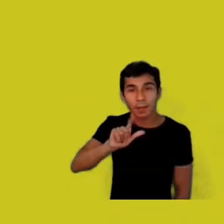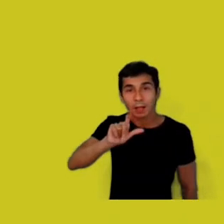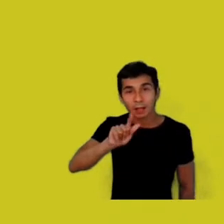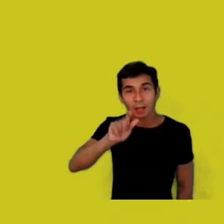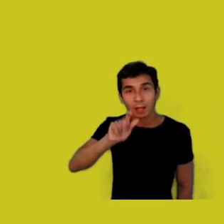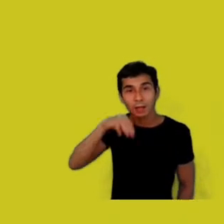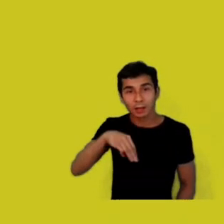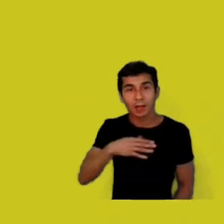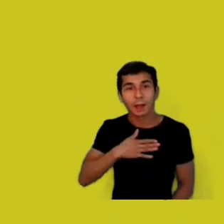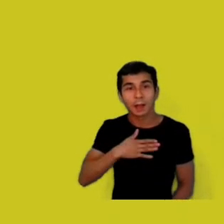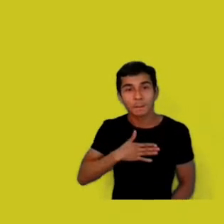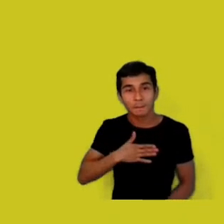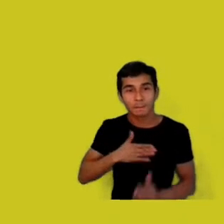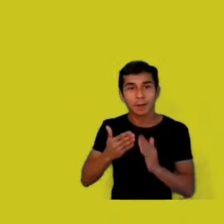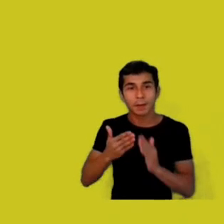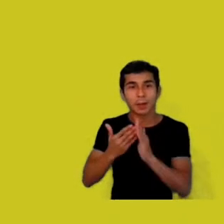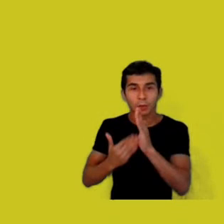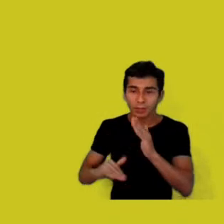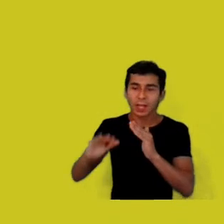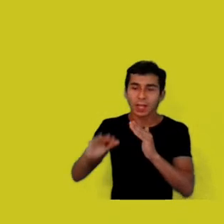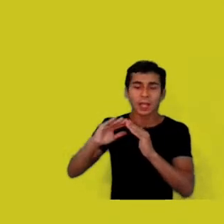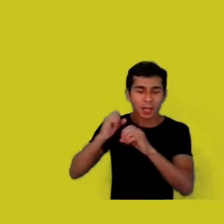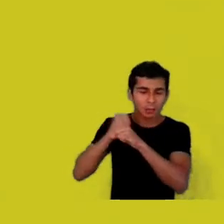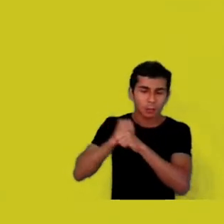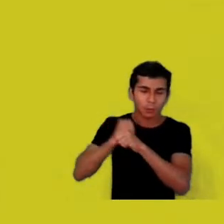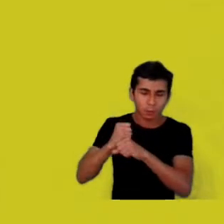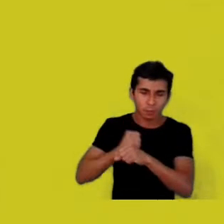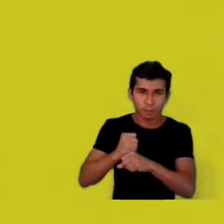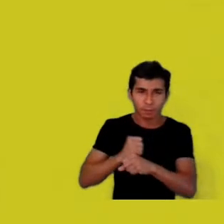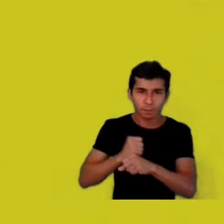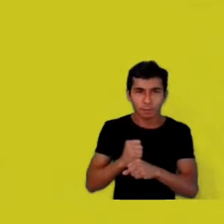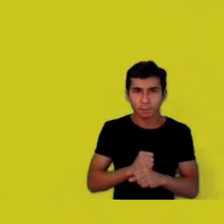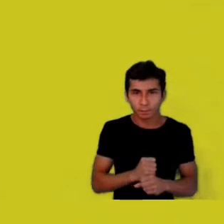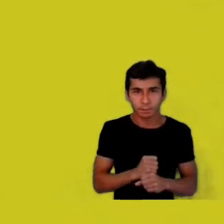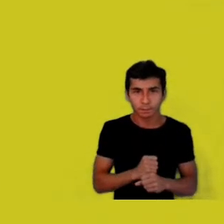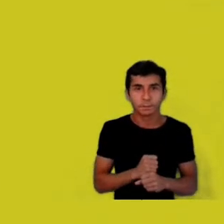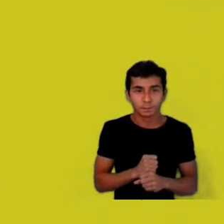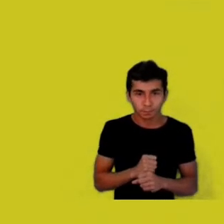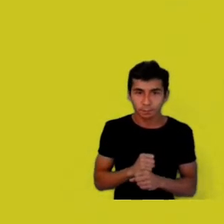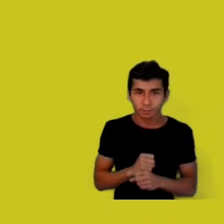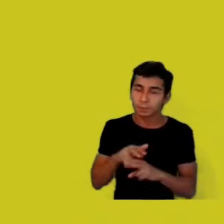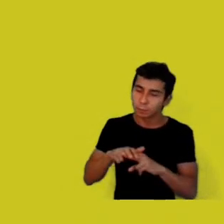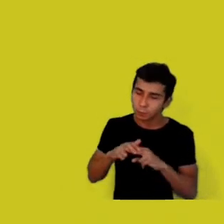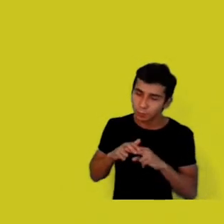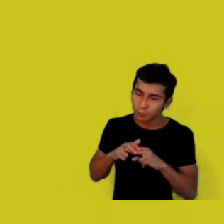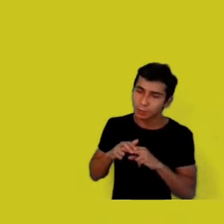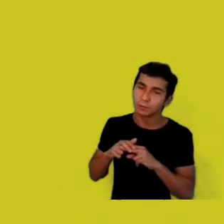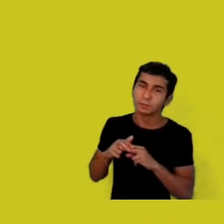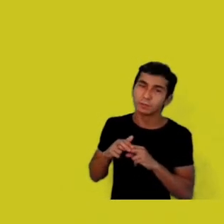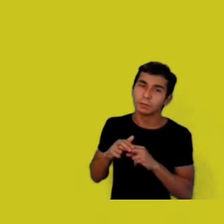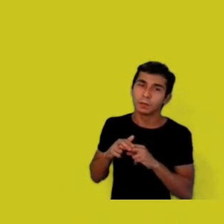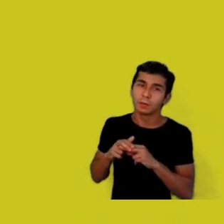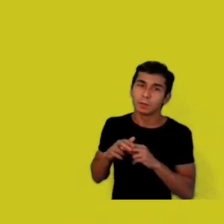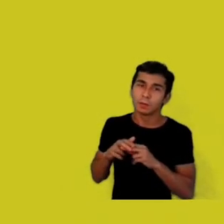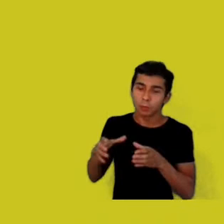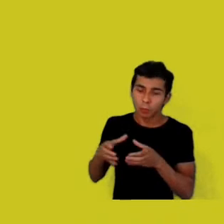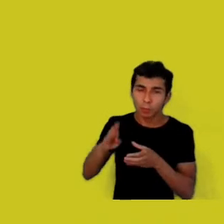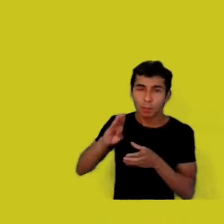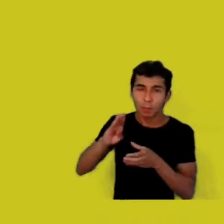or that has been my yard for all these years, and only because of them I can be here.